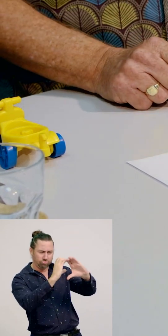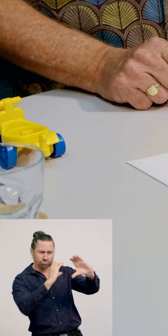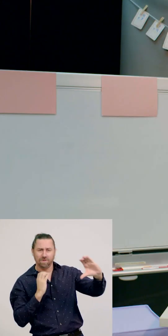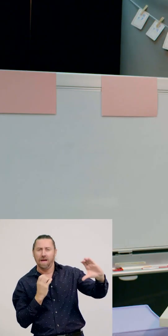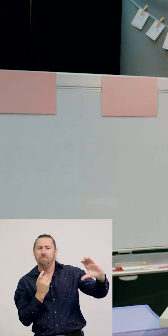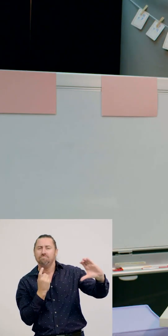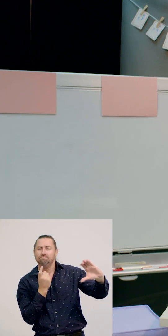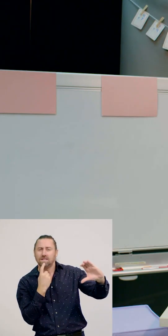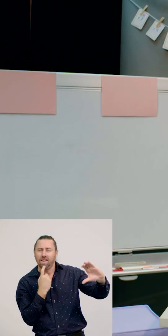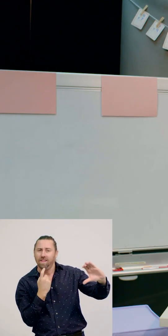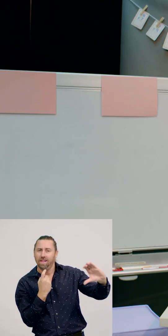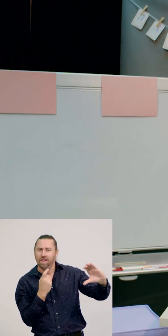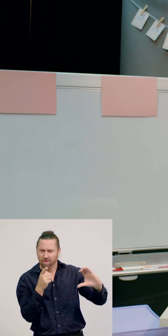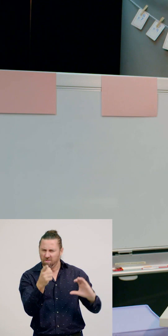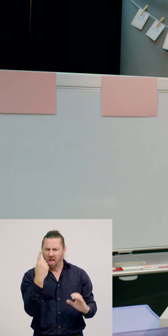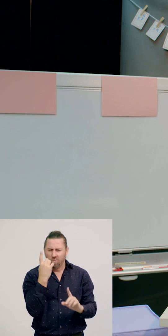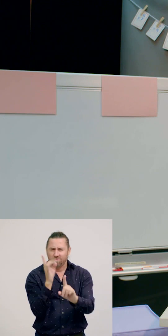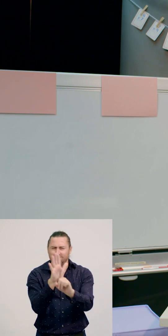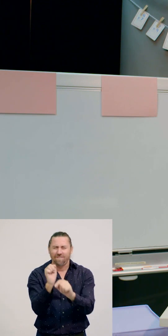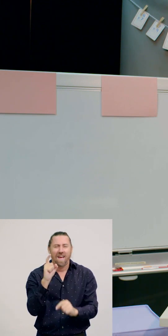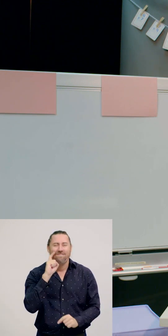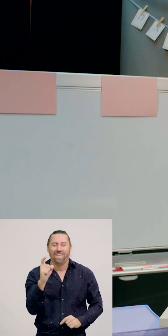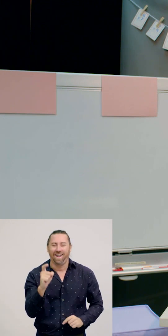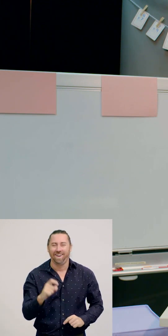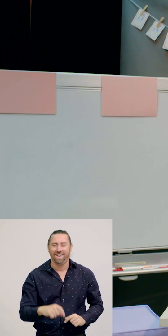I wonder what you’ll make and draw. Have fun!